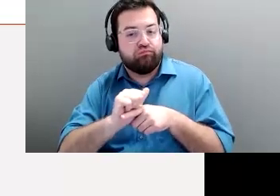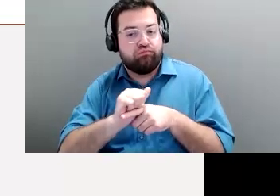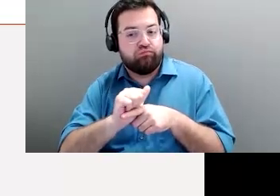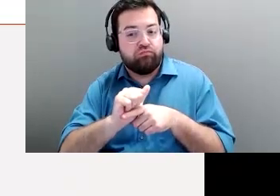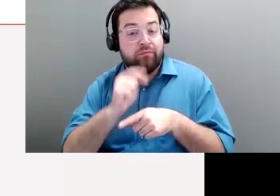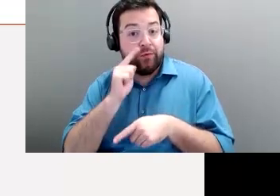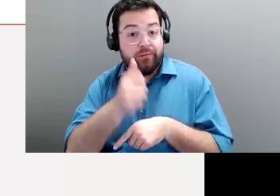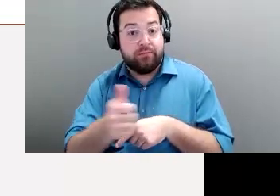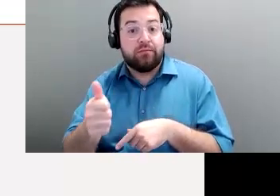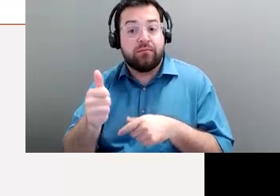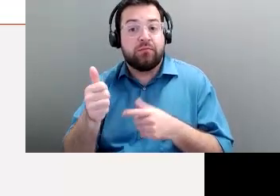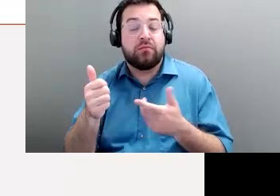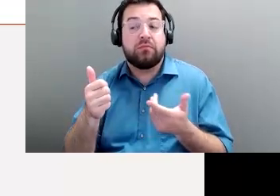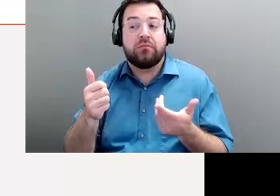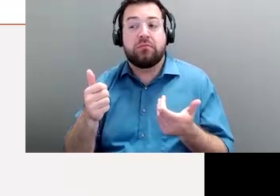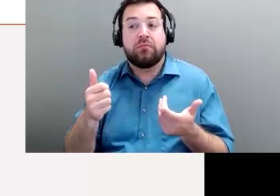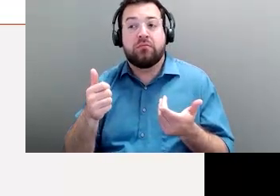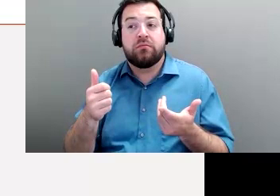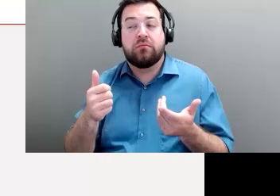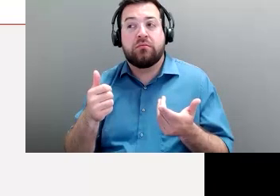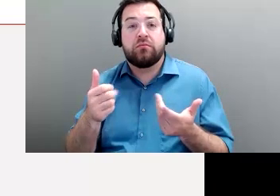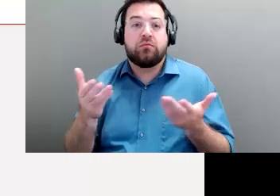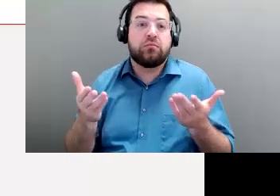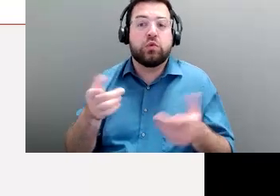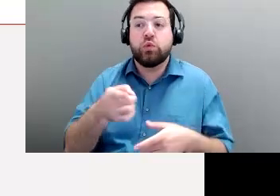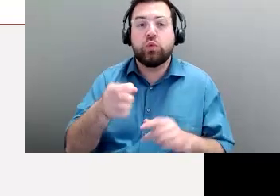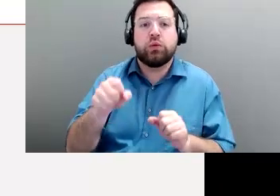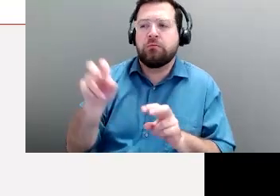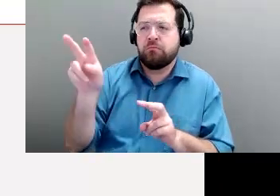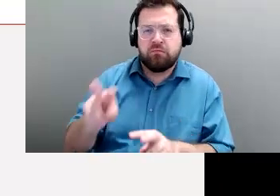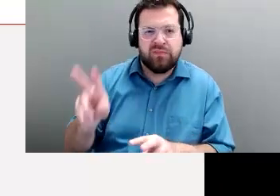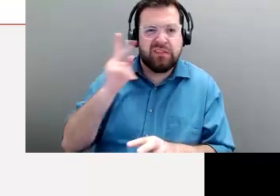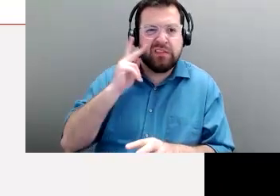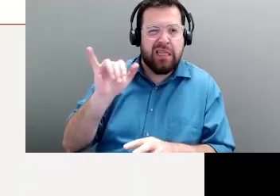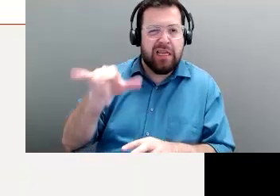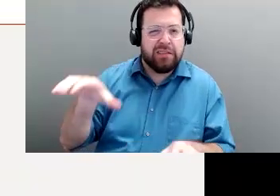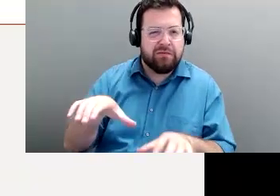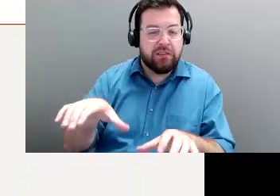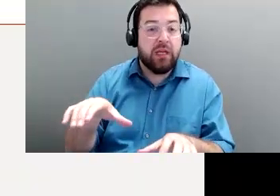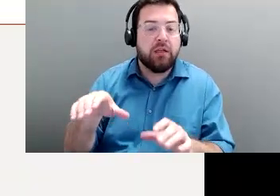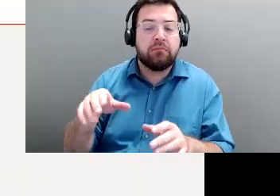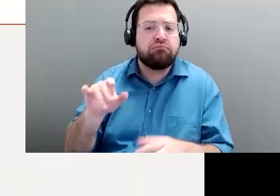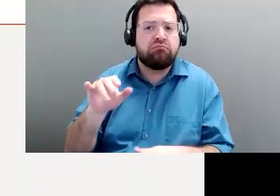you could, you know, take a look at that and always feel free to reach out to me with any questions.